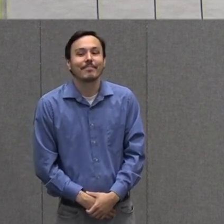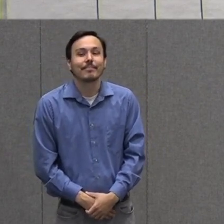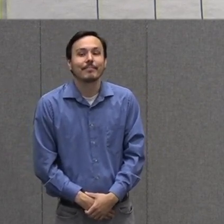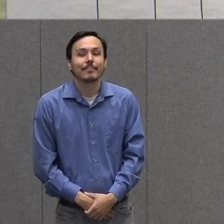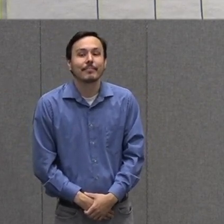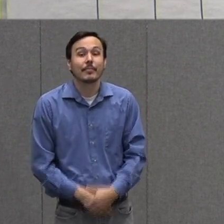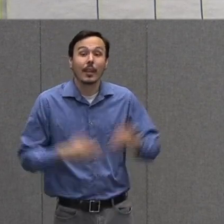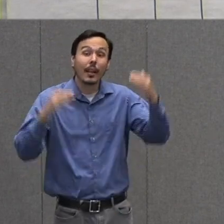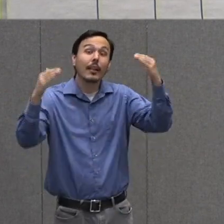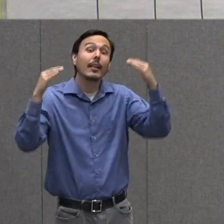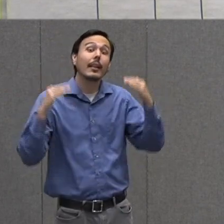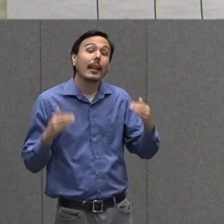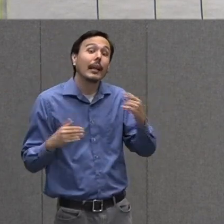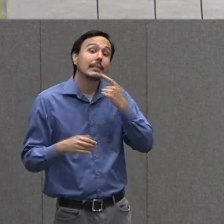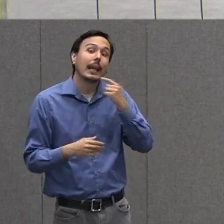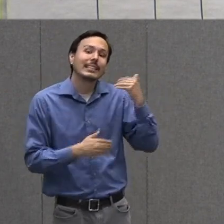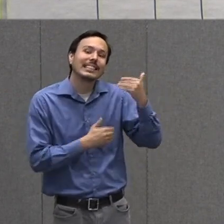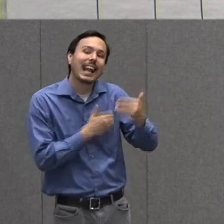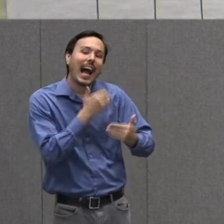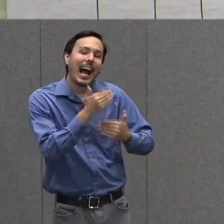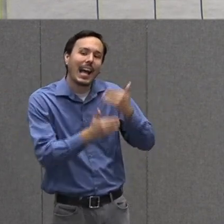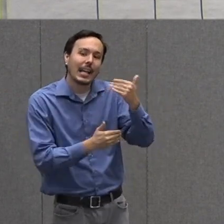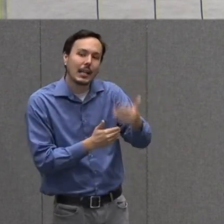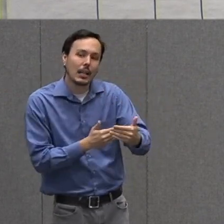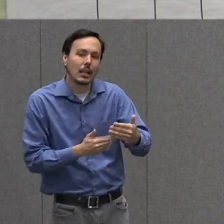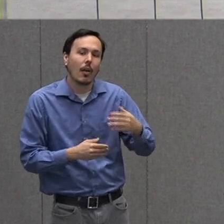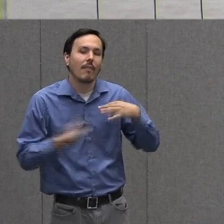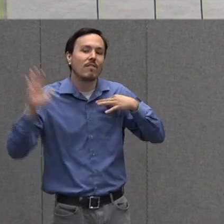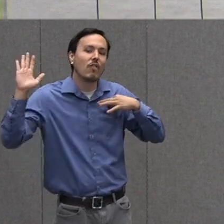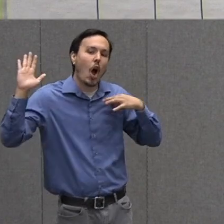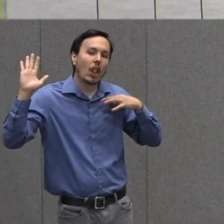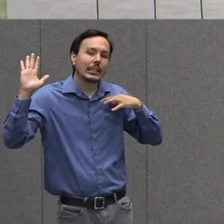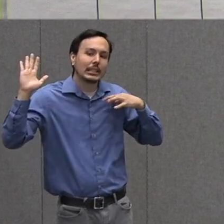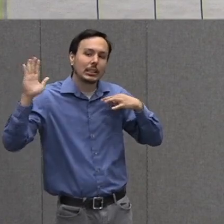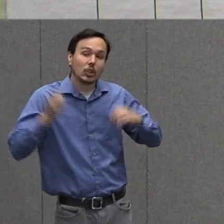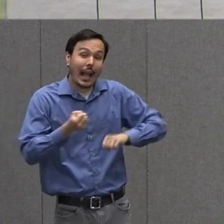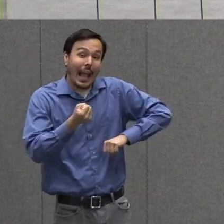Our next line says kind volunteers advocate passionately.